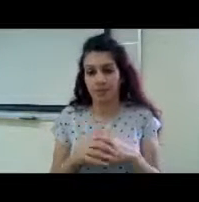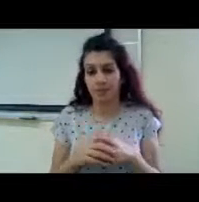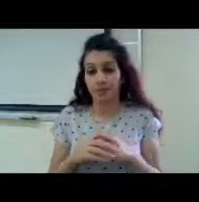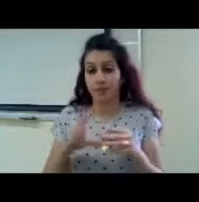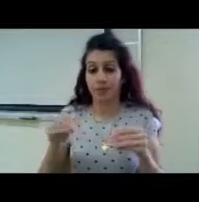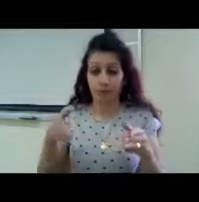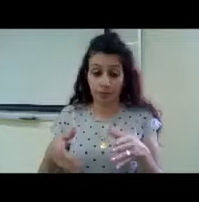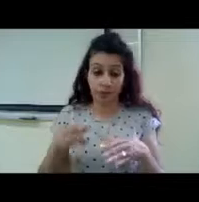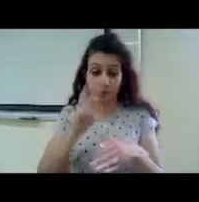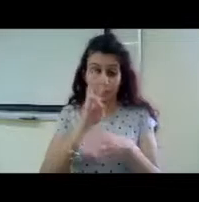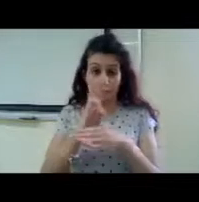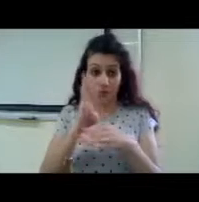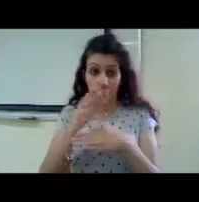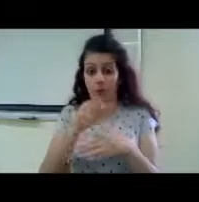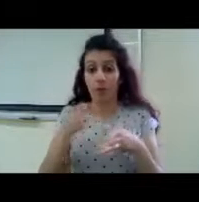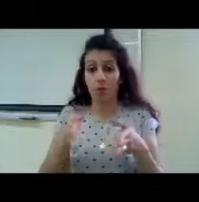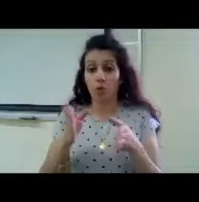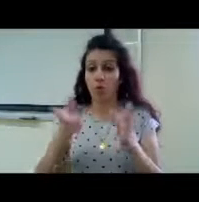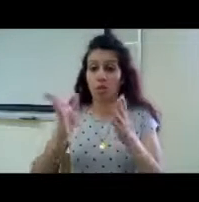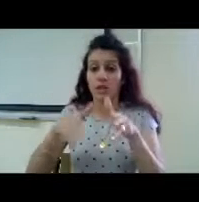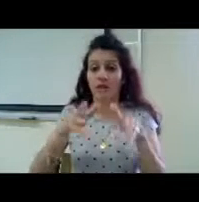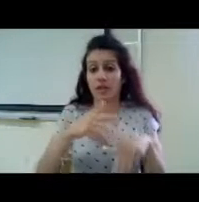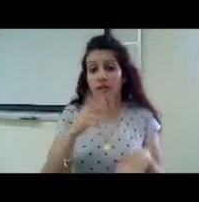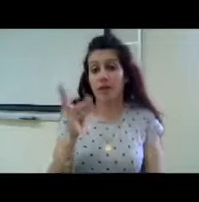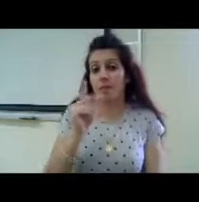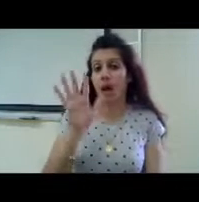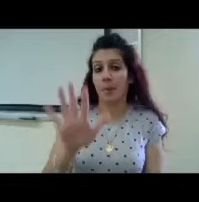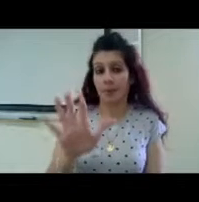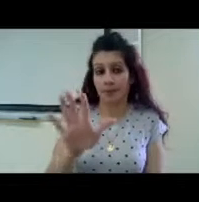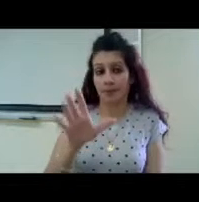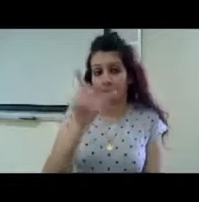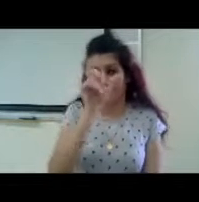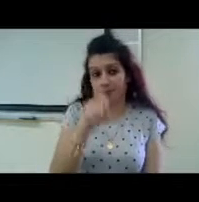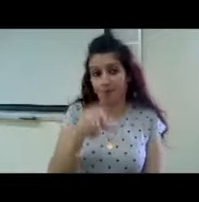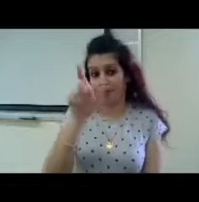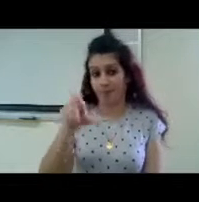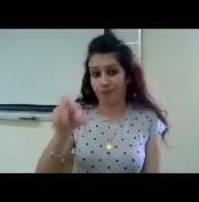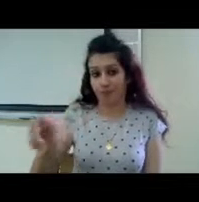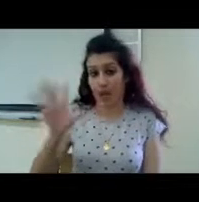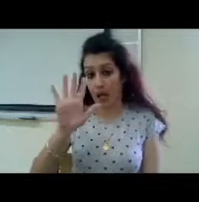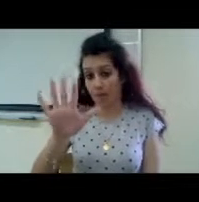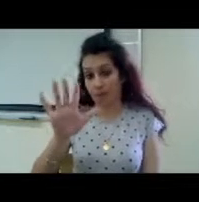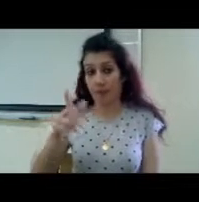community be that government be their private sector be that NGO be that